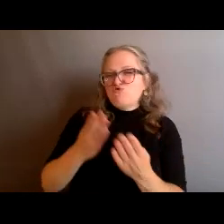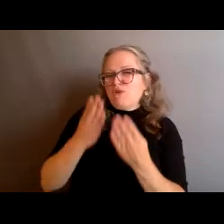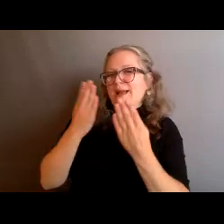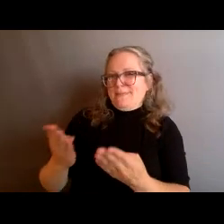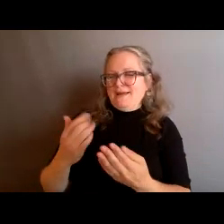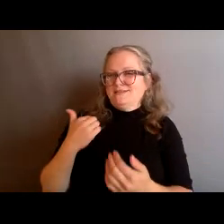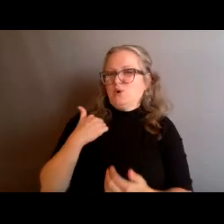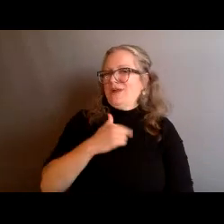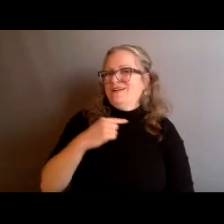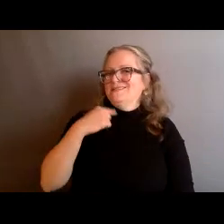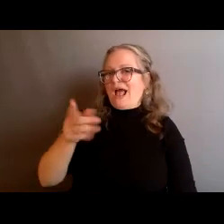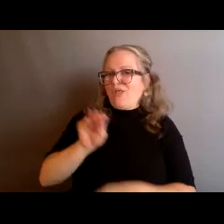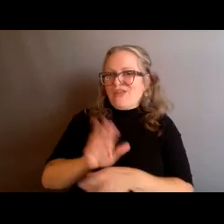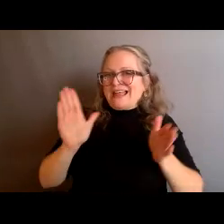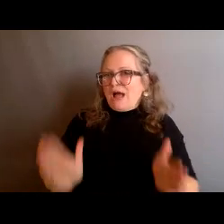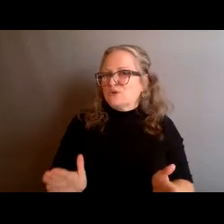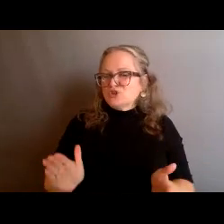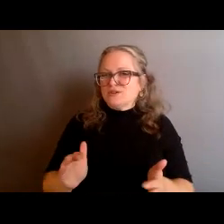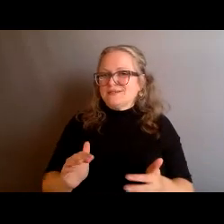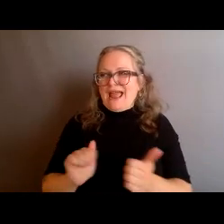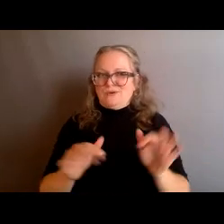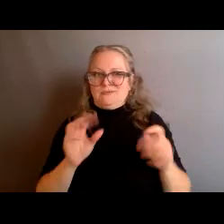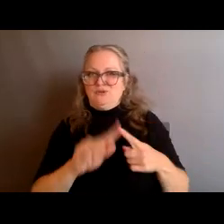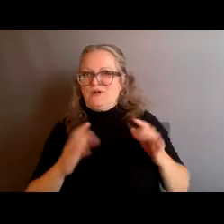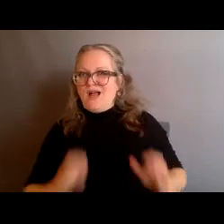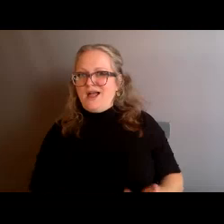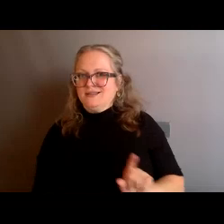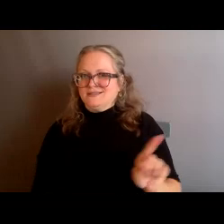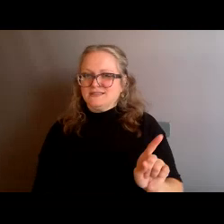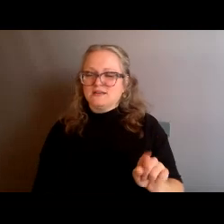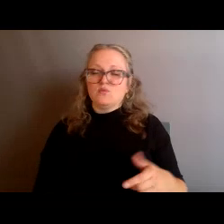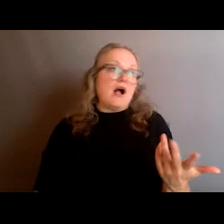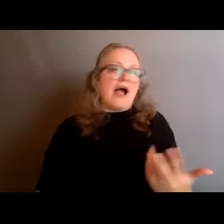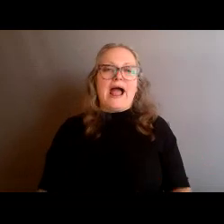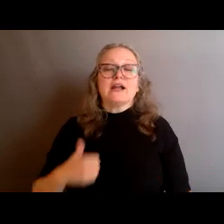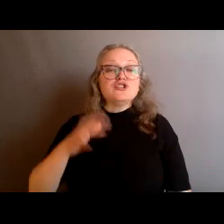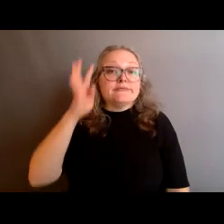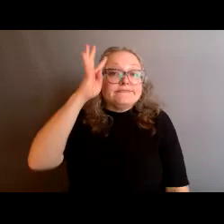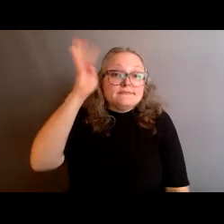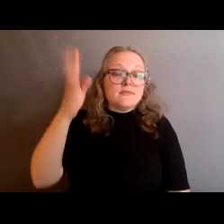I tell yeah, I that's right. Some of it takes. I've had some time. I can just give you general statistics.